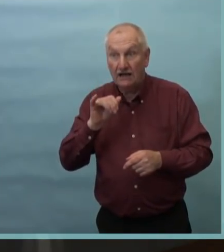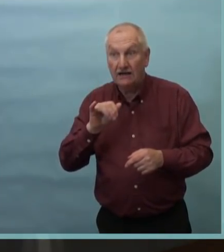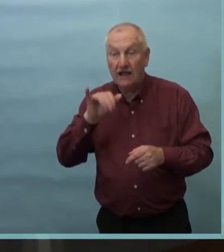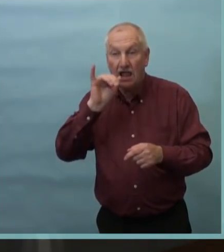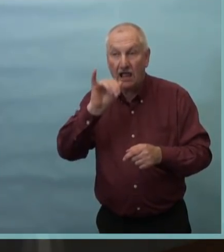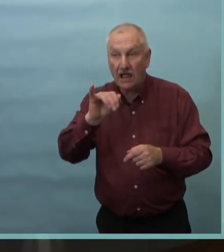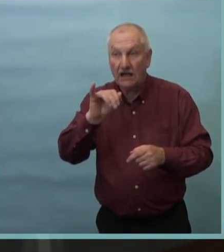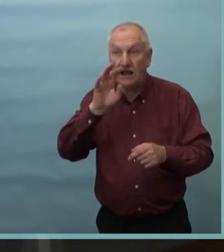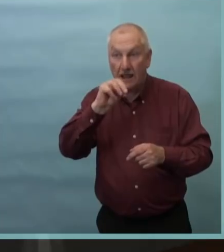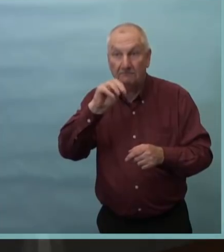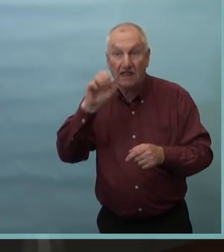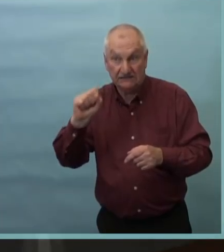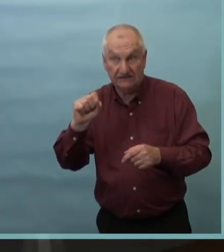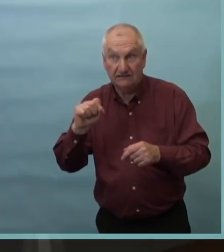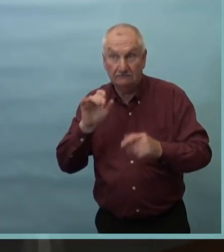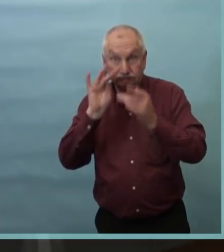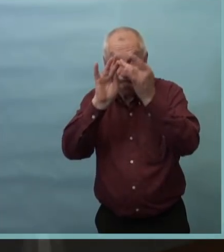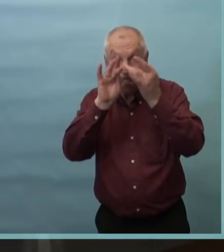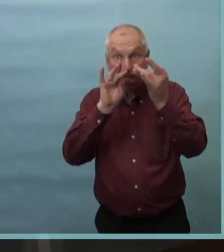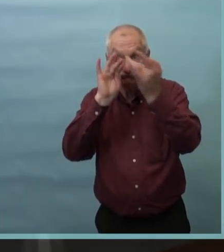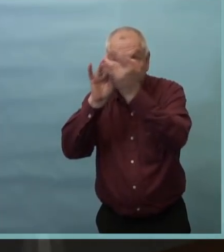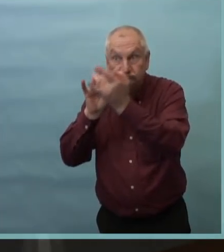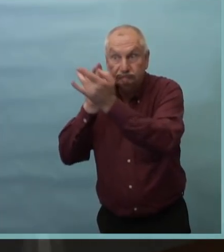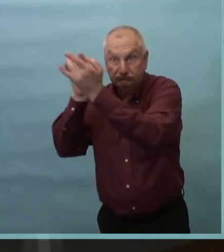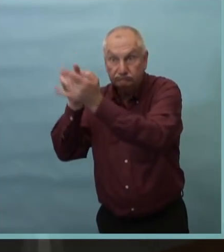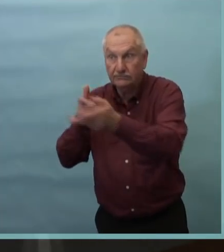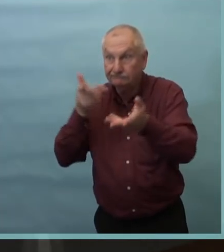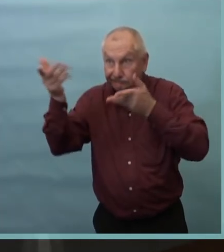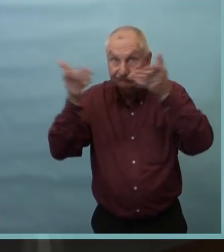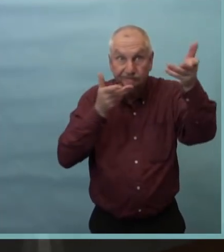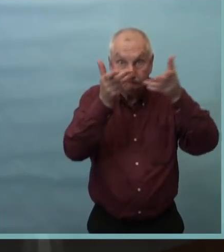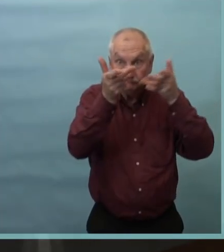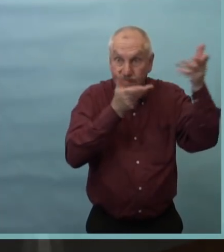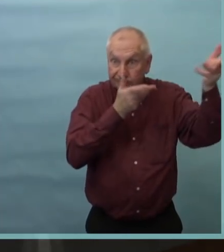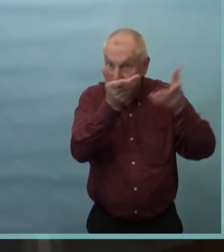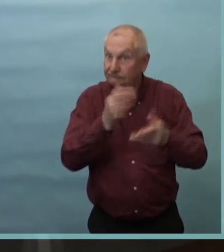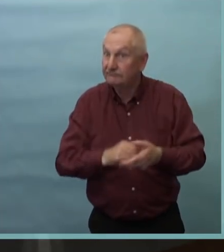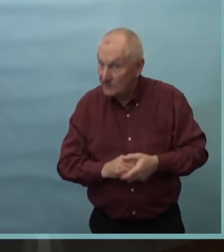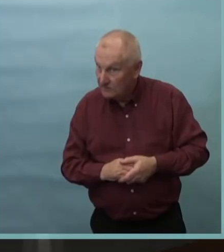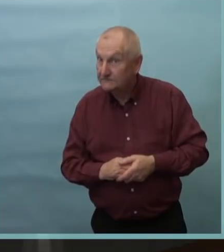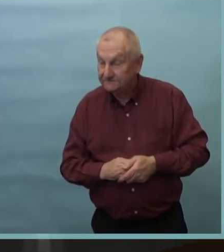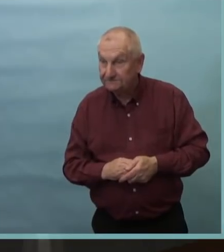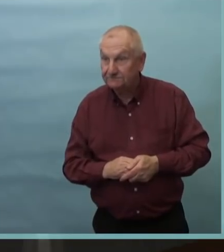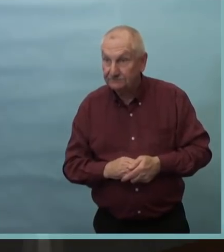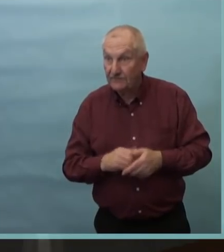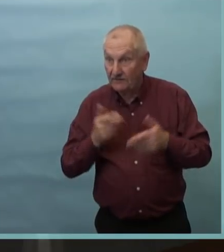health branch we have a other committees that are ongoing at a no Lynette if you